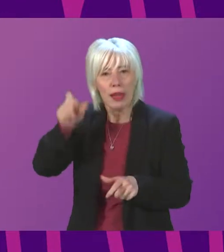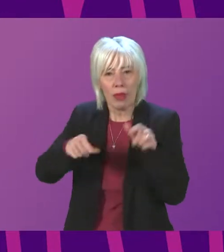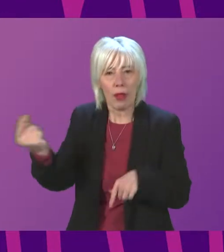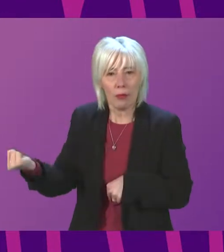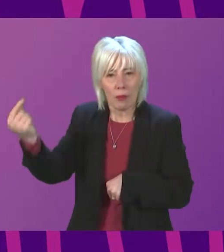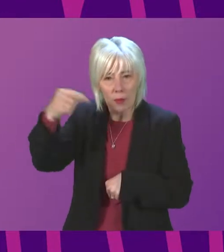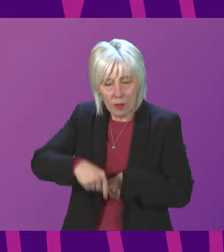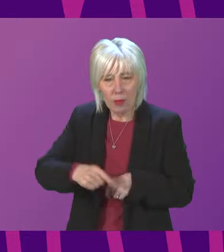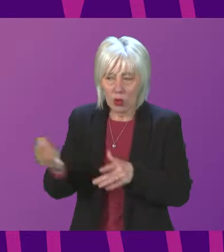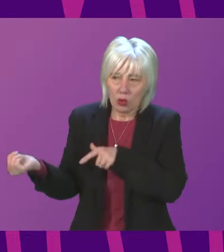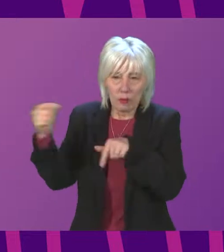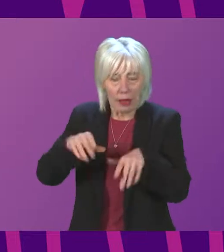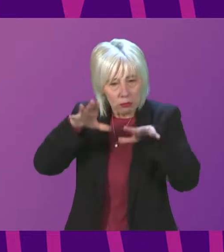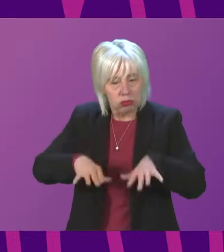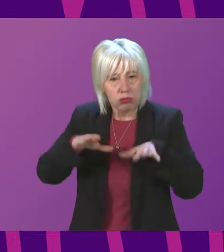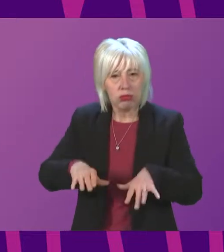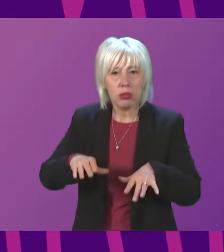the scale and severity of the current crisis?